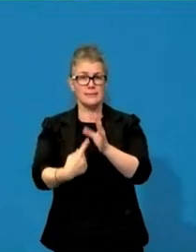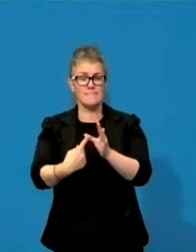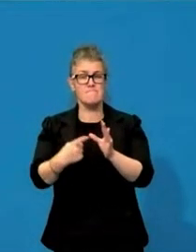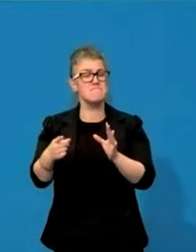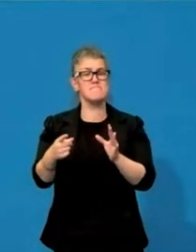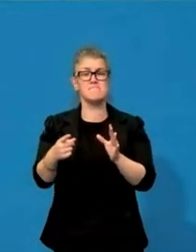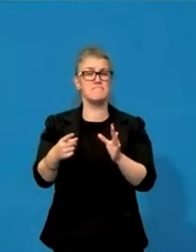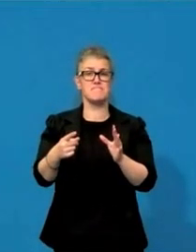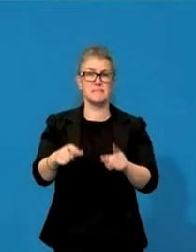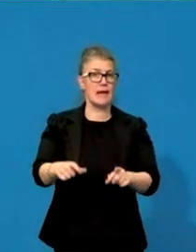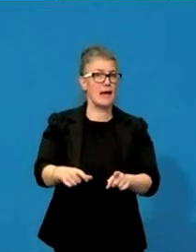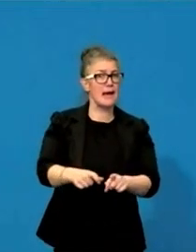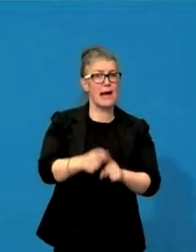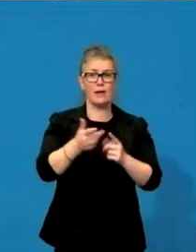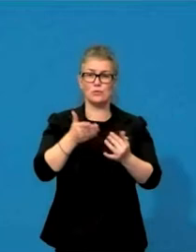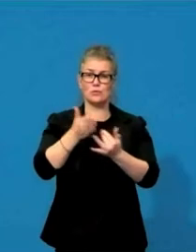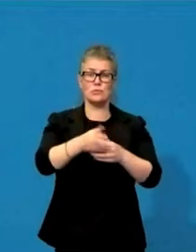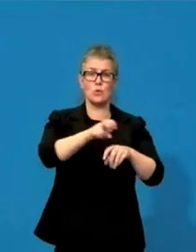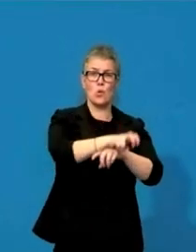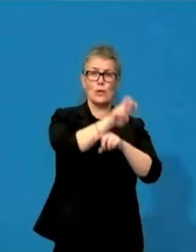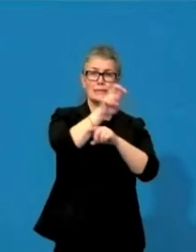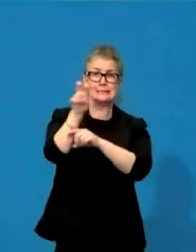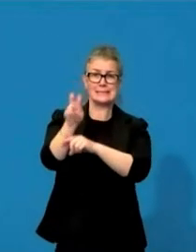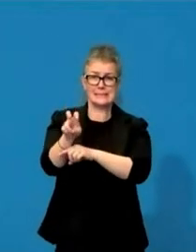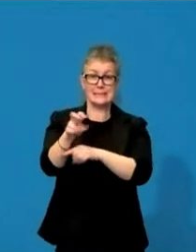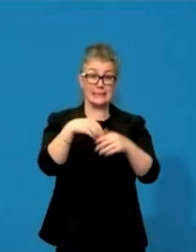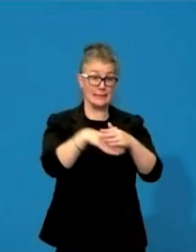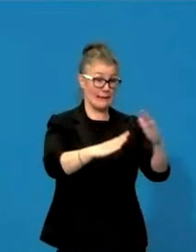hoist for the house and the car and also a replacement wheelchair.